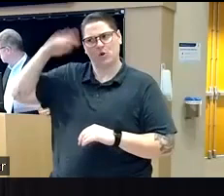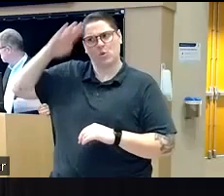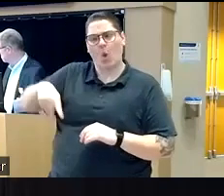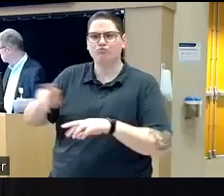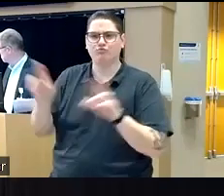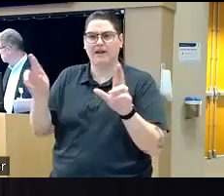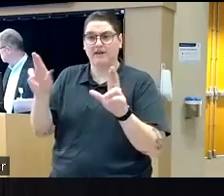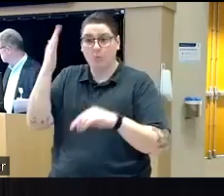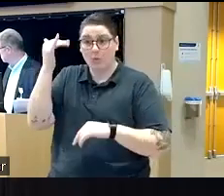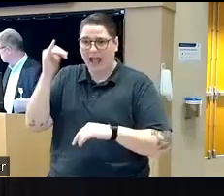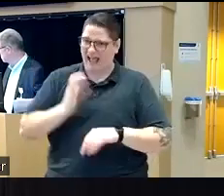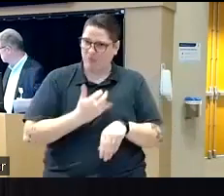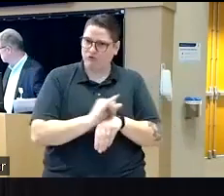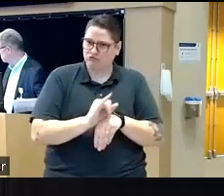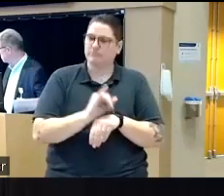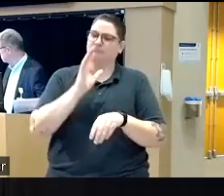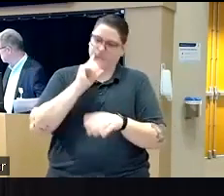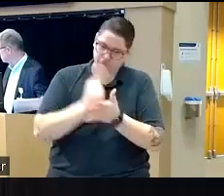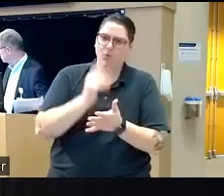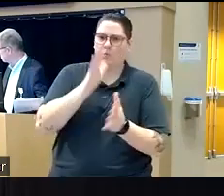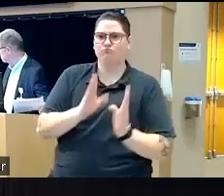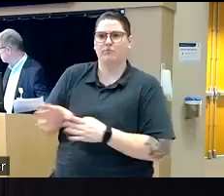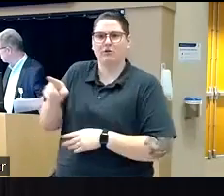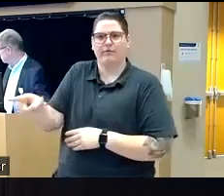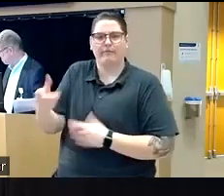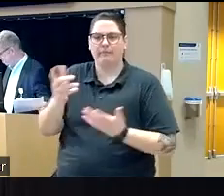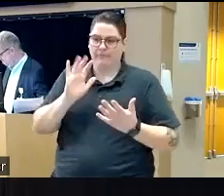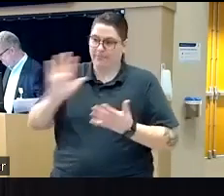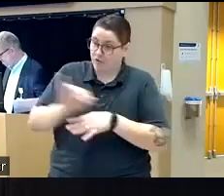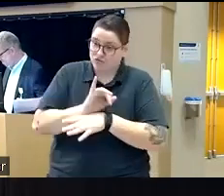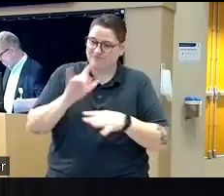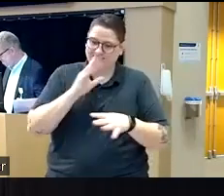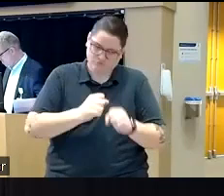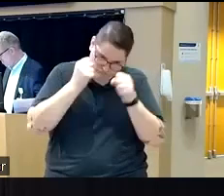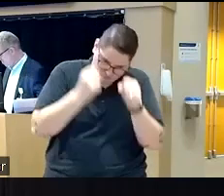that we create for our students is incredibly robust they're going to learn everything that we